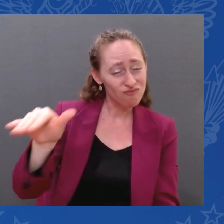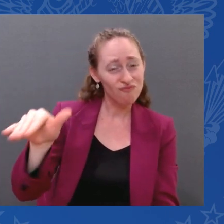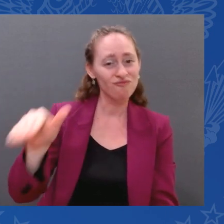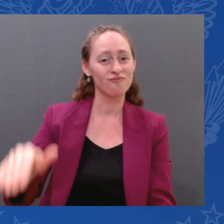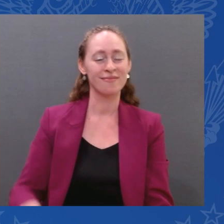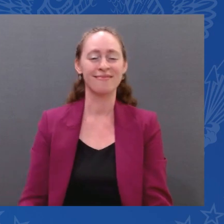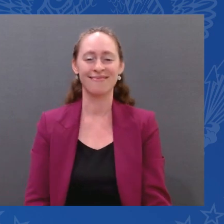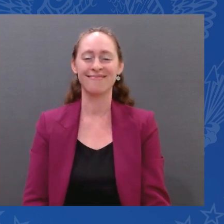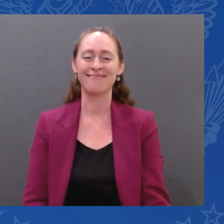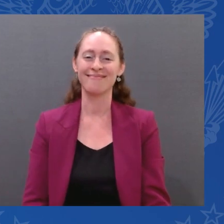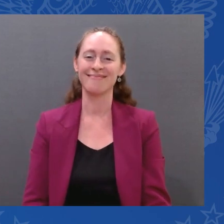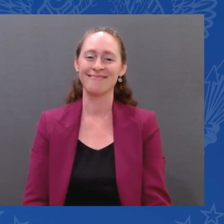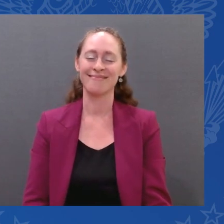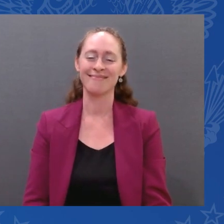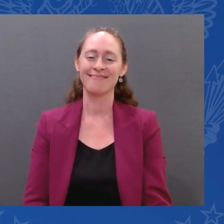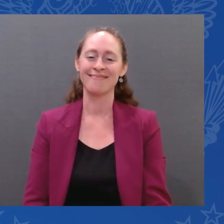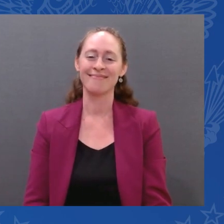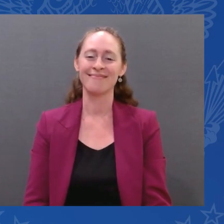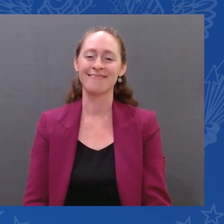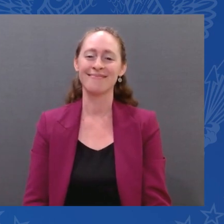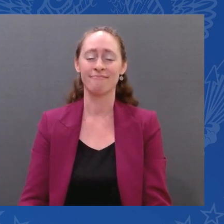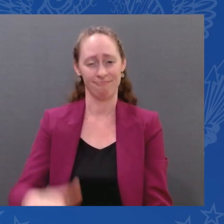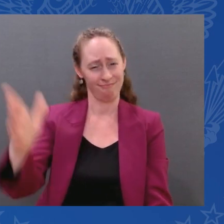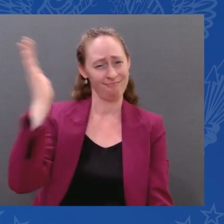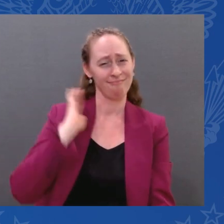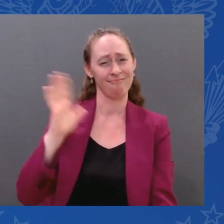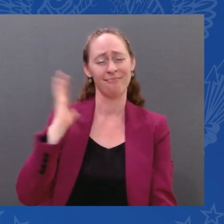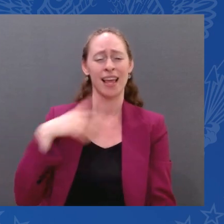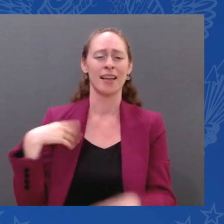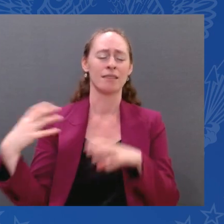but then we'd go down to have lunch together afterwards, as you remember.